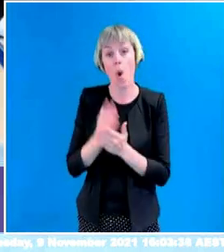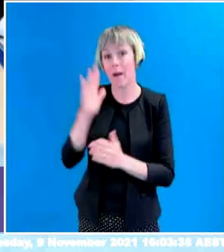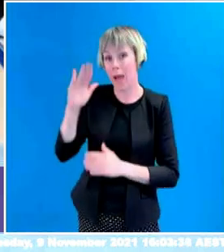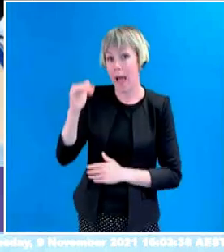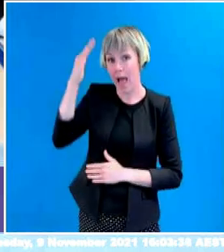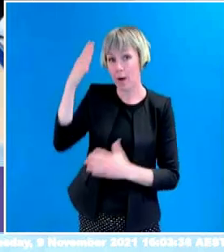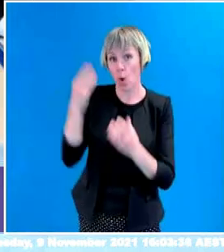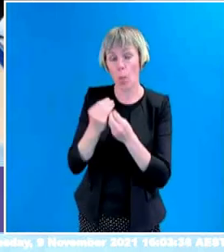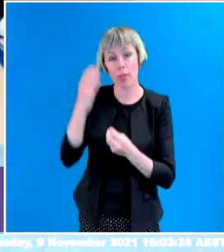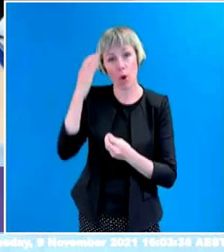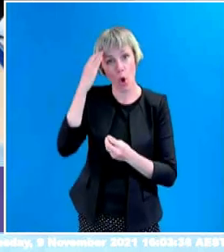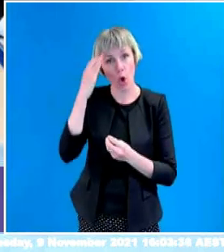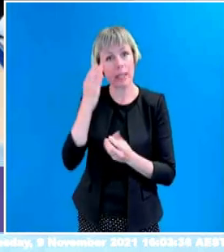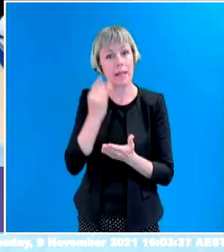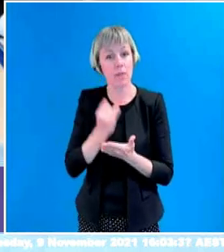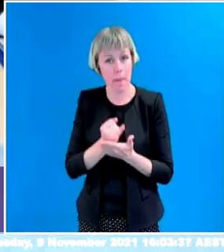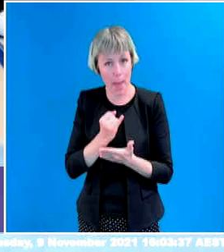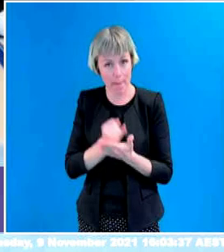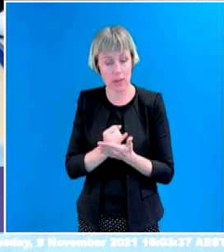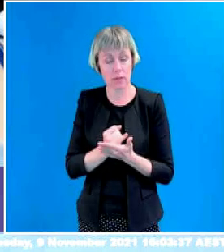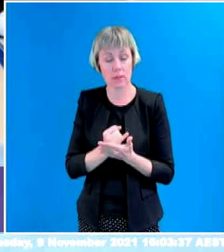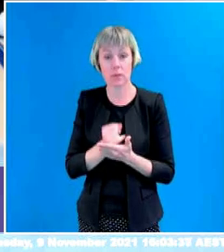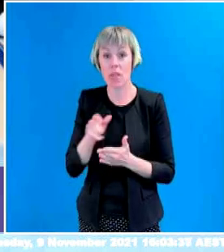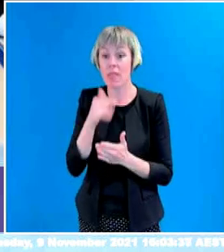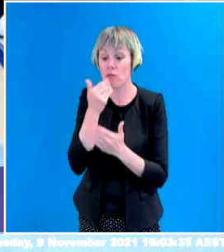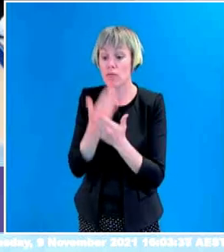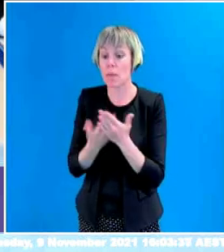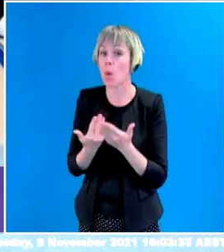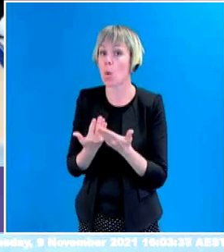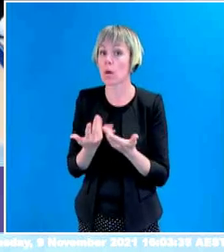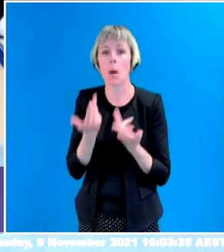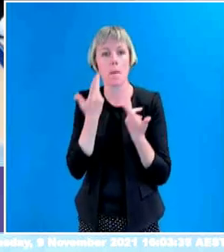cognitive impairment, and that report is made publicly available each year.